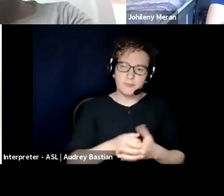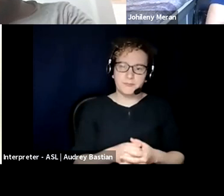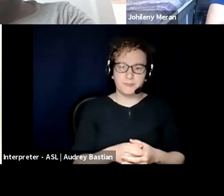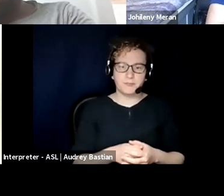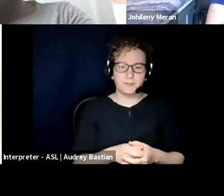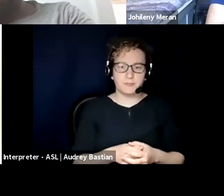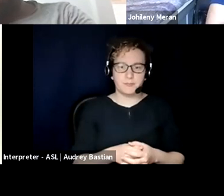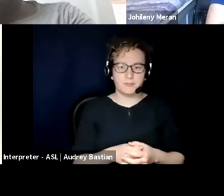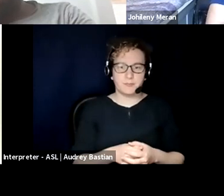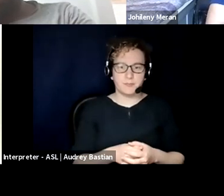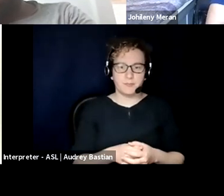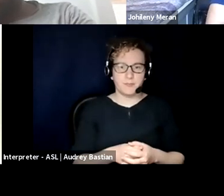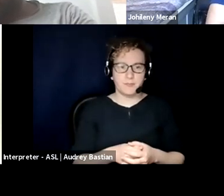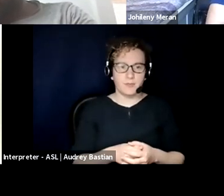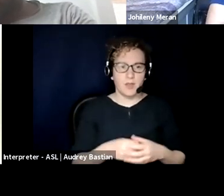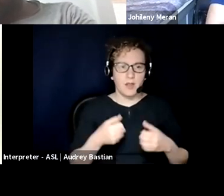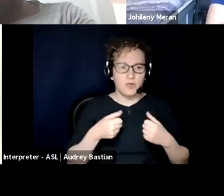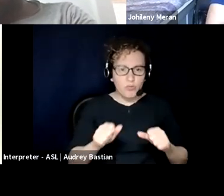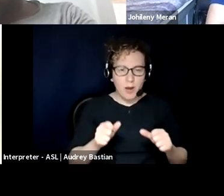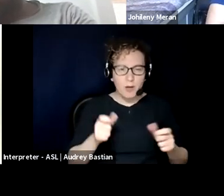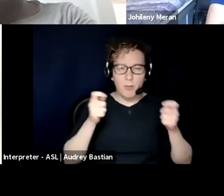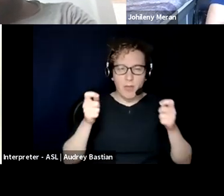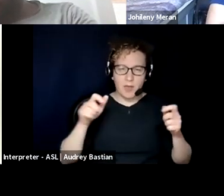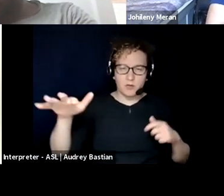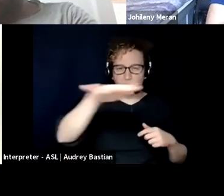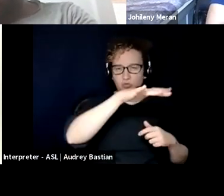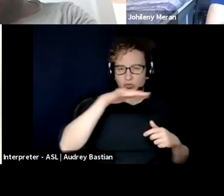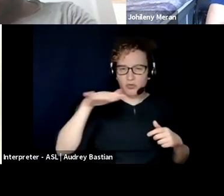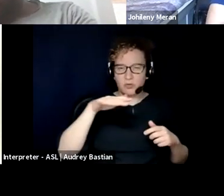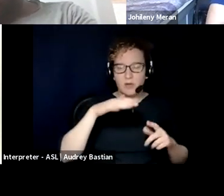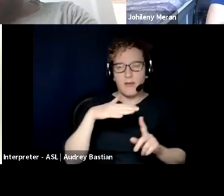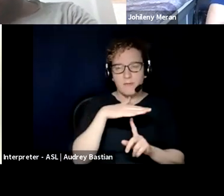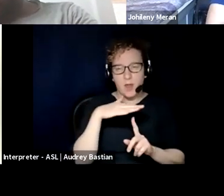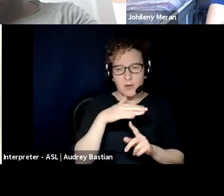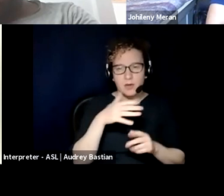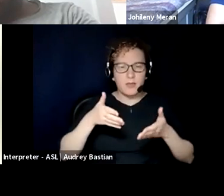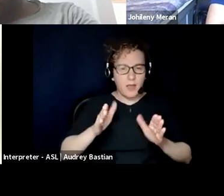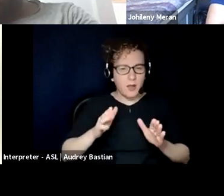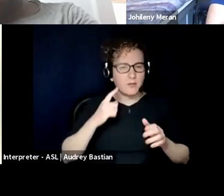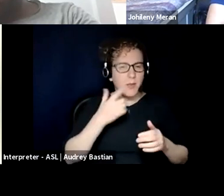just try and manage the environment in a way that allows for the best possible outcome